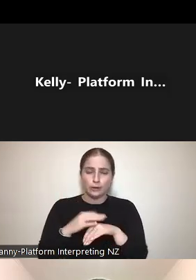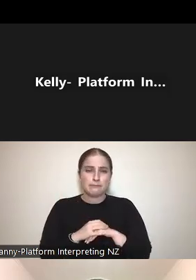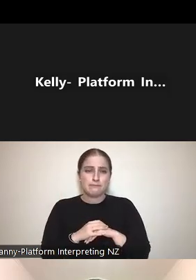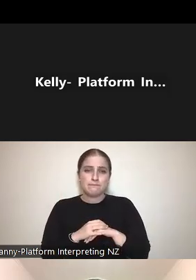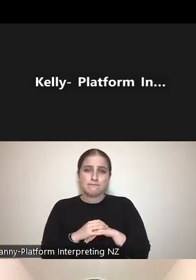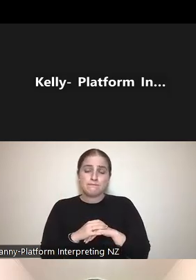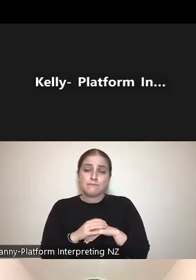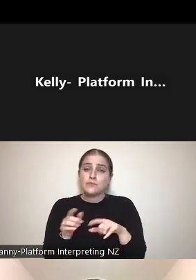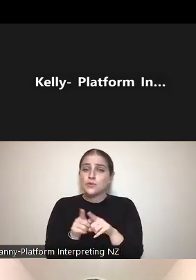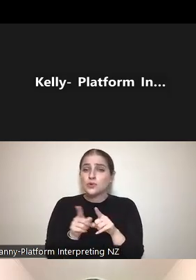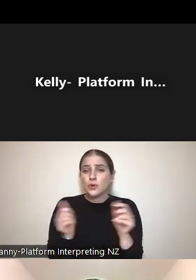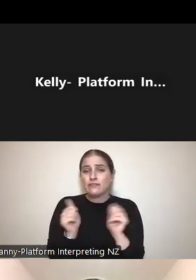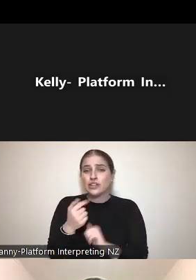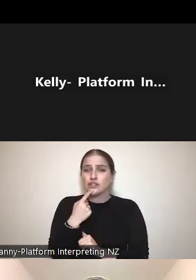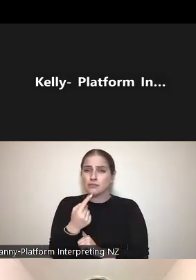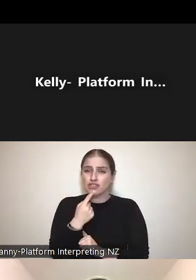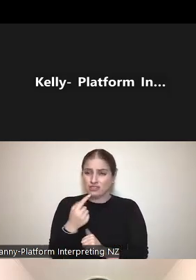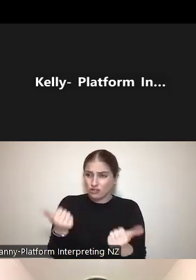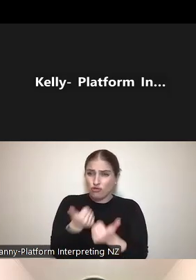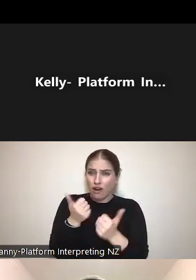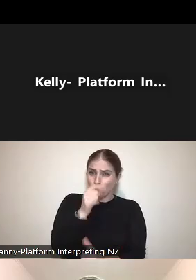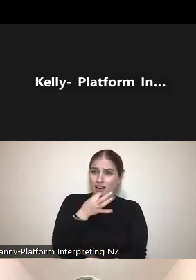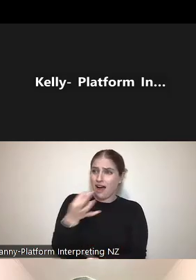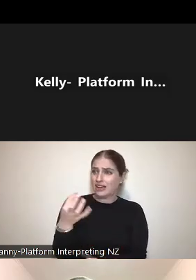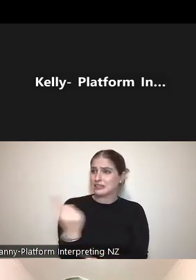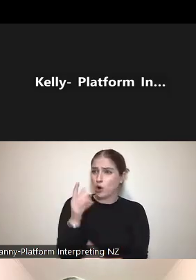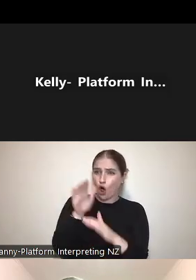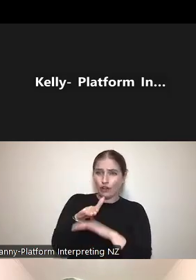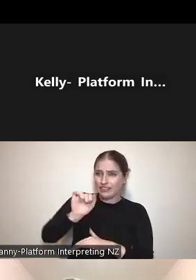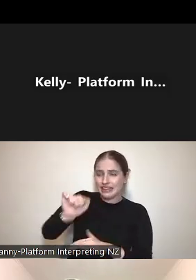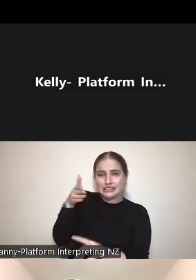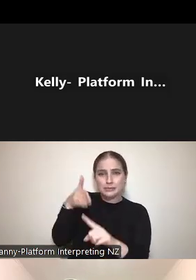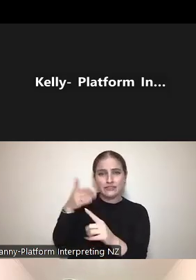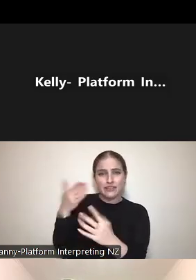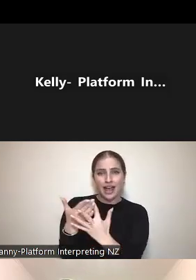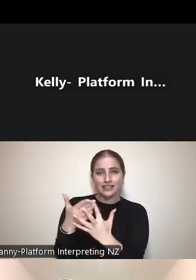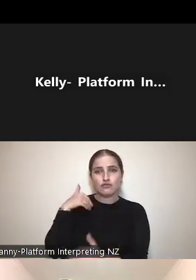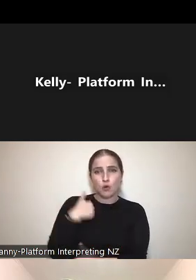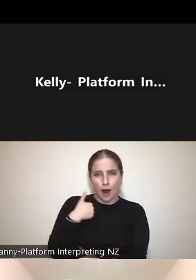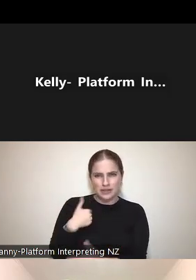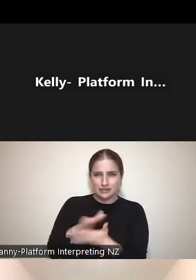about their specific access requirements that will enable them to work at their best.